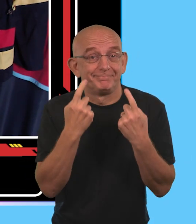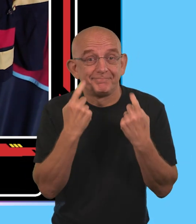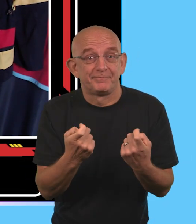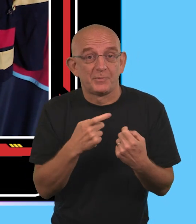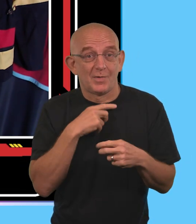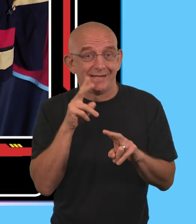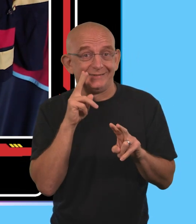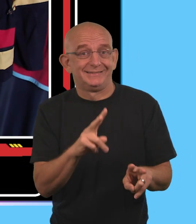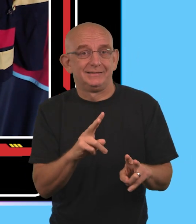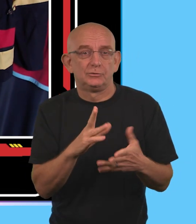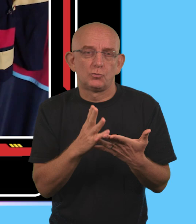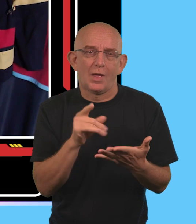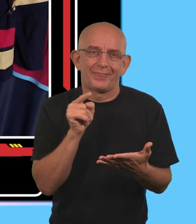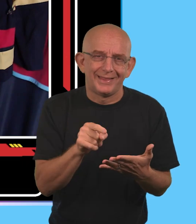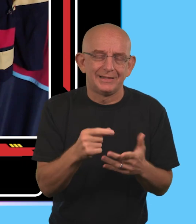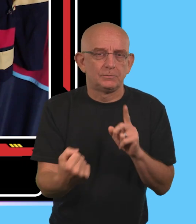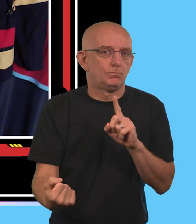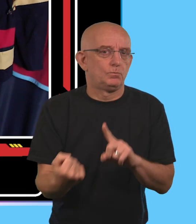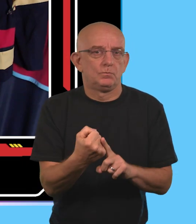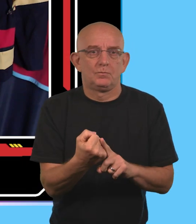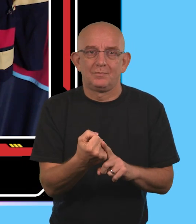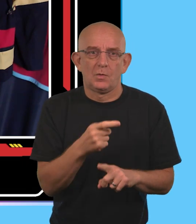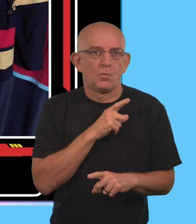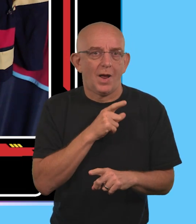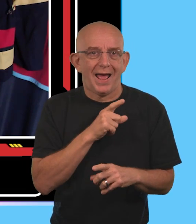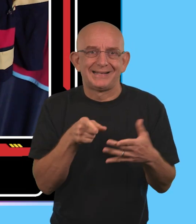And for me that really hammered home why accessibility is important,